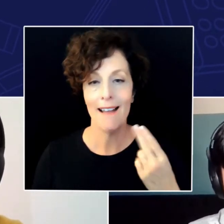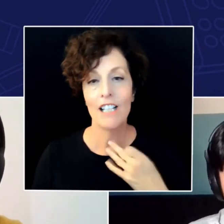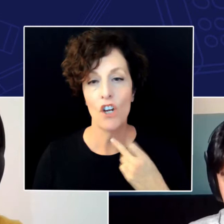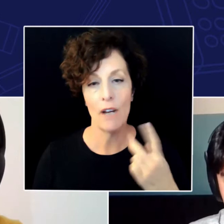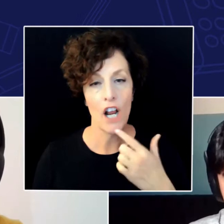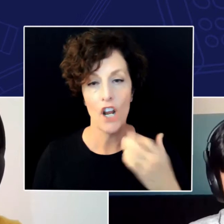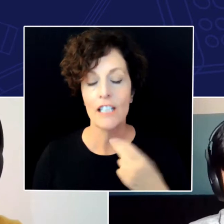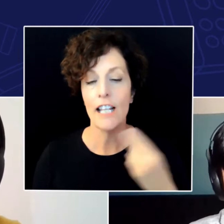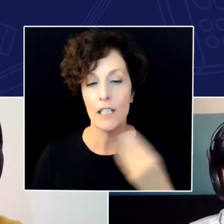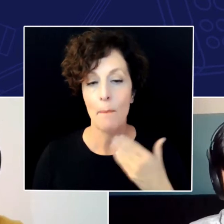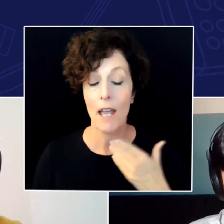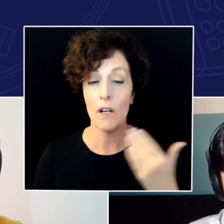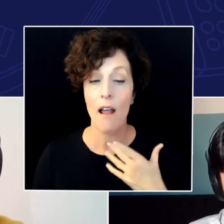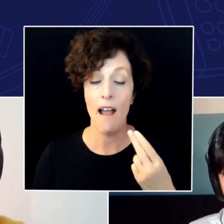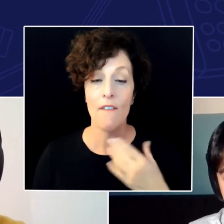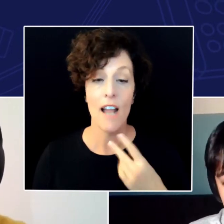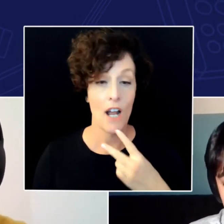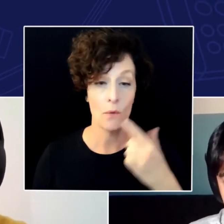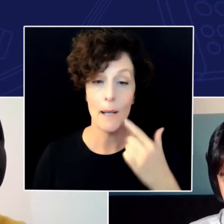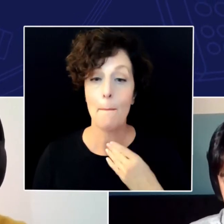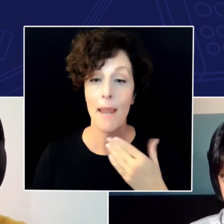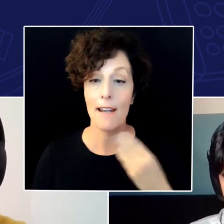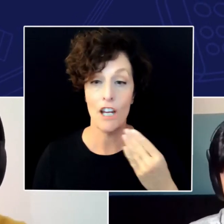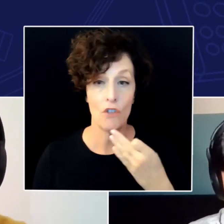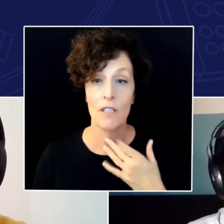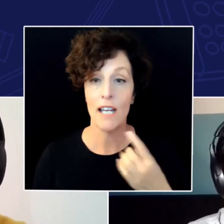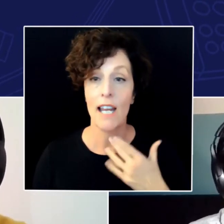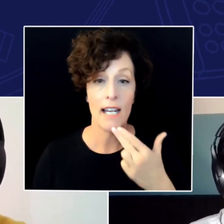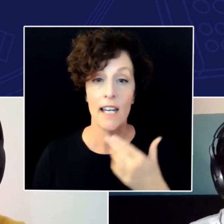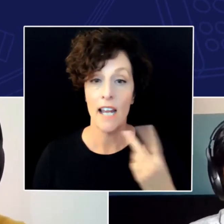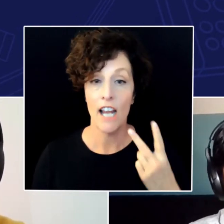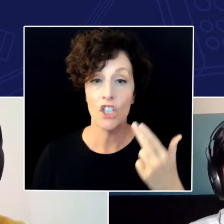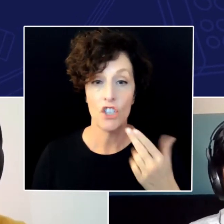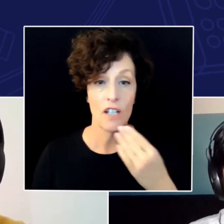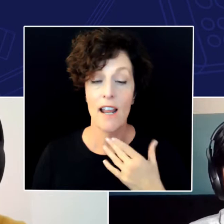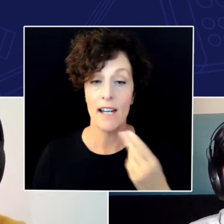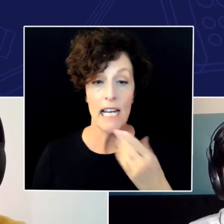and that's about it. I've actually -- I've been interested in getting genetic testing